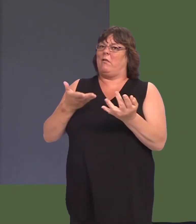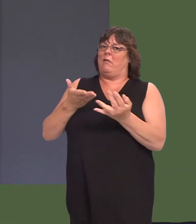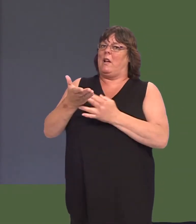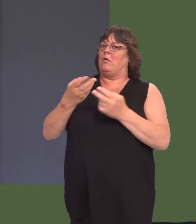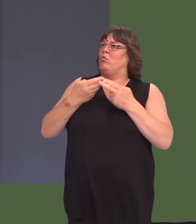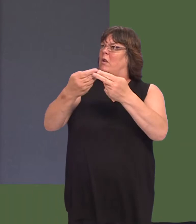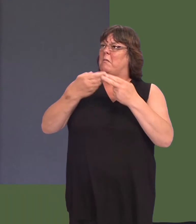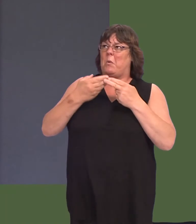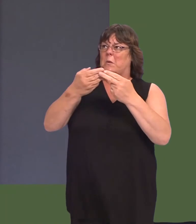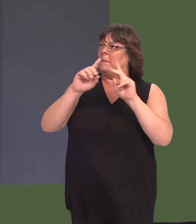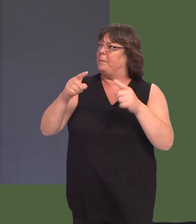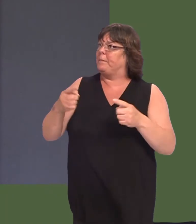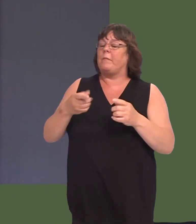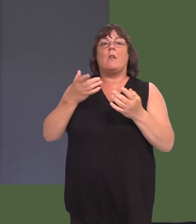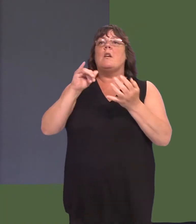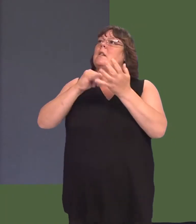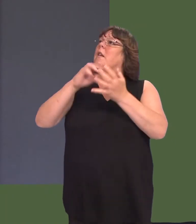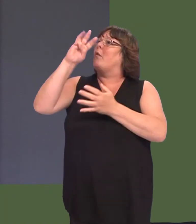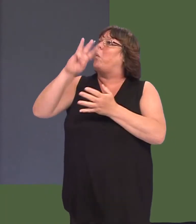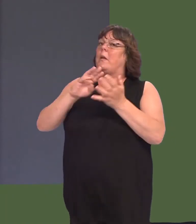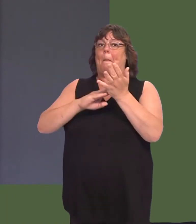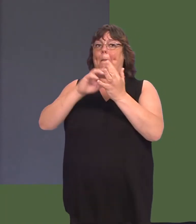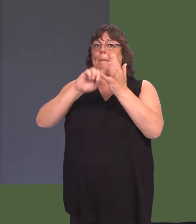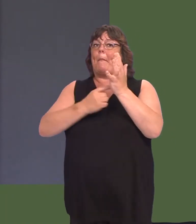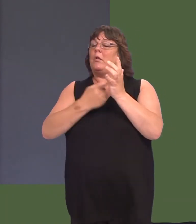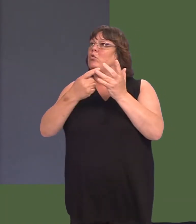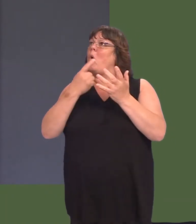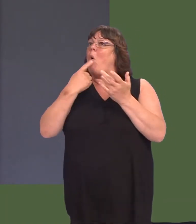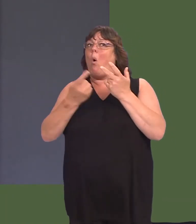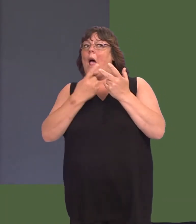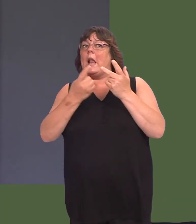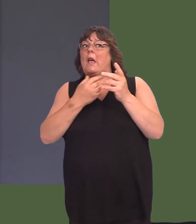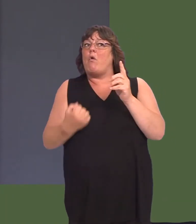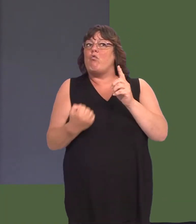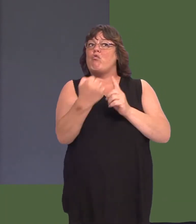Under the south Wales metro, or any future revised rail franchise, how can we make sure